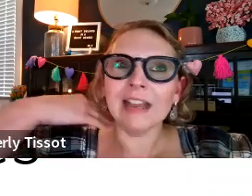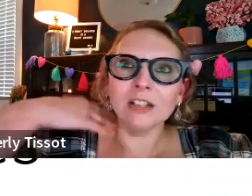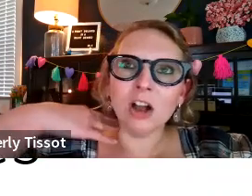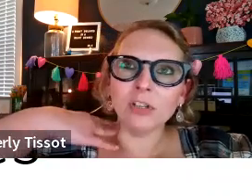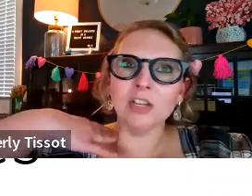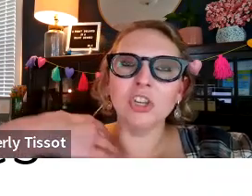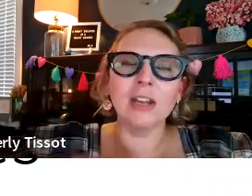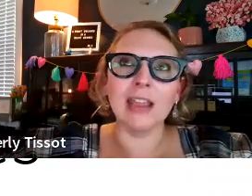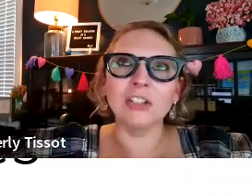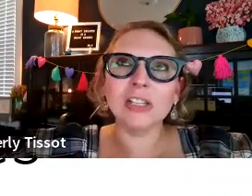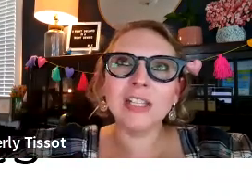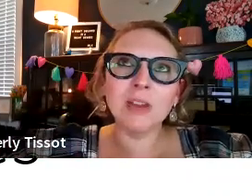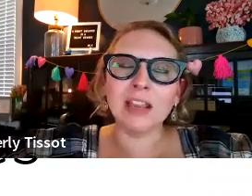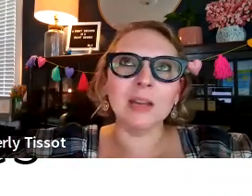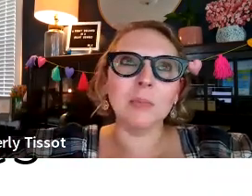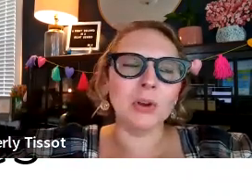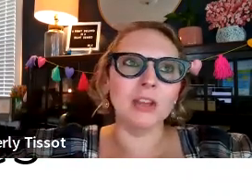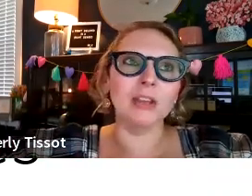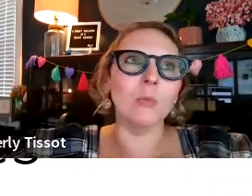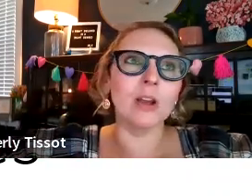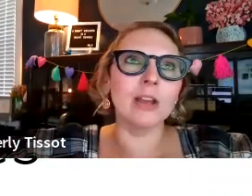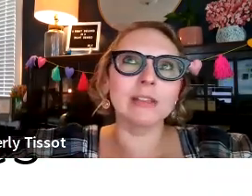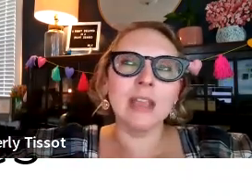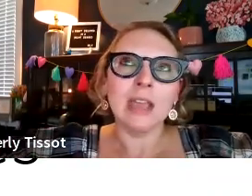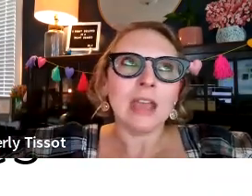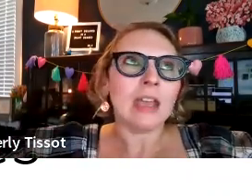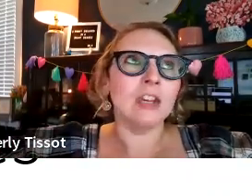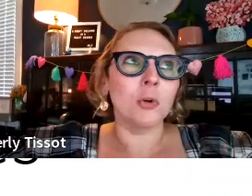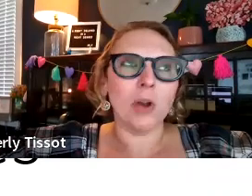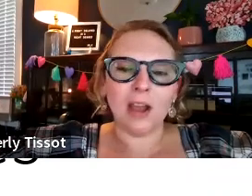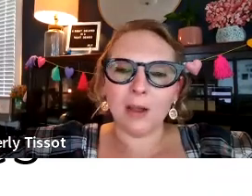O philosophy! And so we wanted to make sure that we are bringing the voices of people with disabilities. So we are making sure we bring a voices of people with disabilities. And so we led the conversation, and and just some of the input was, you know, up we we did have a lot of violations that came up.